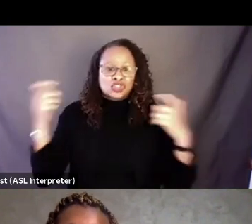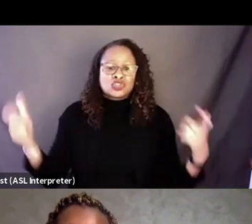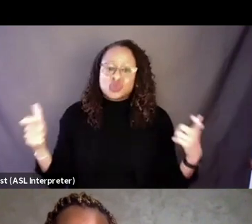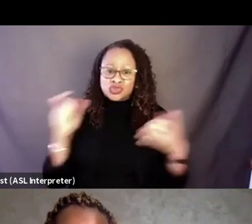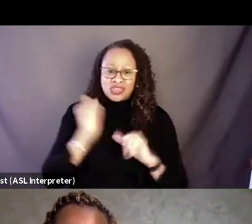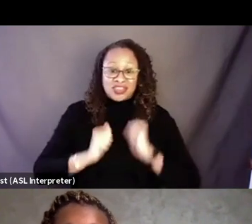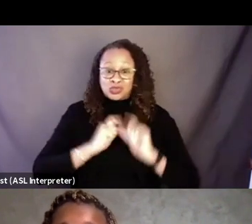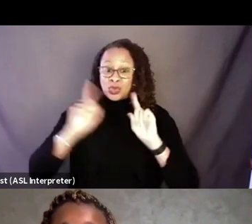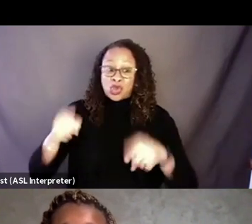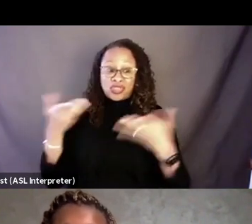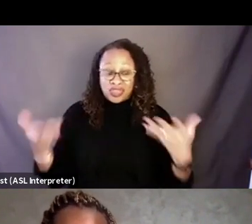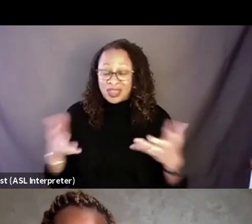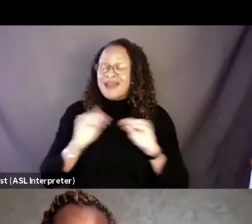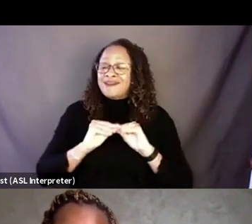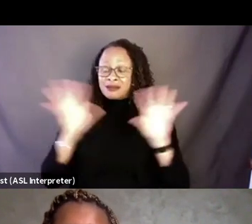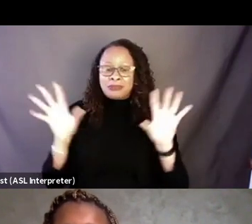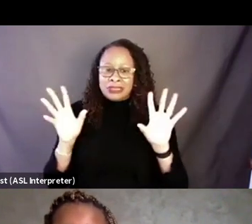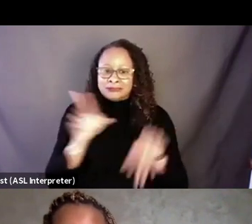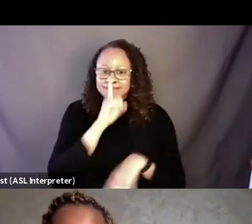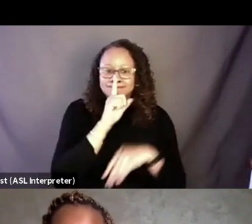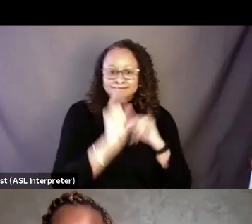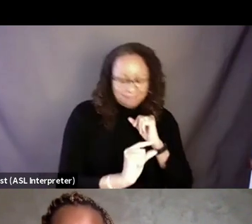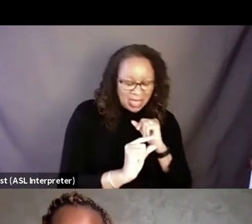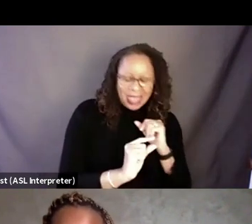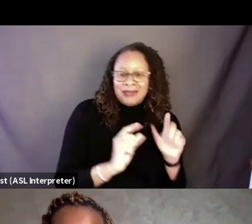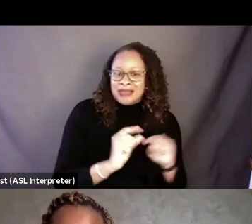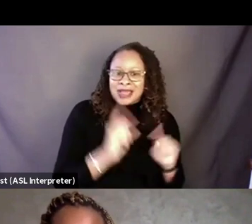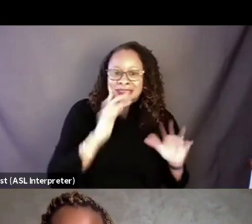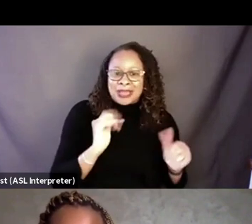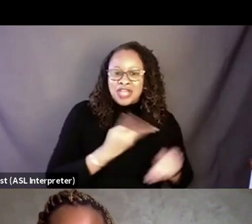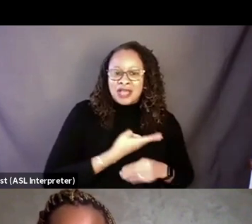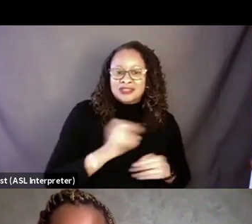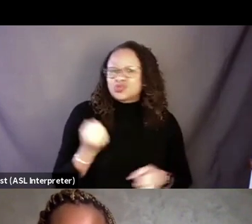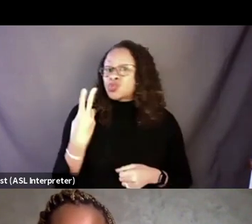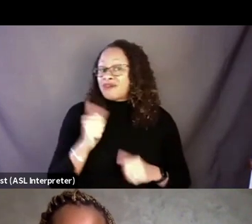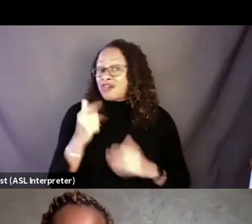We go there we're complete underdogs everyone there because there were 12 other projects pitching.